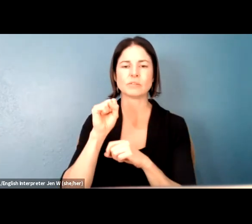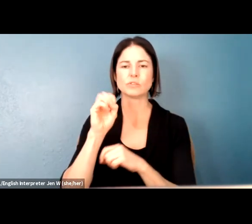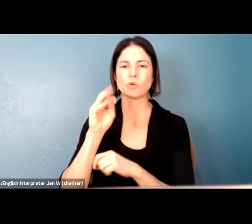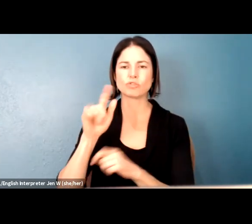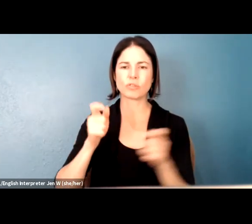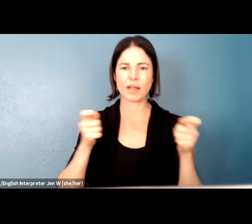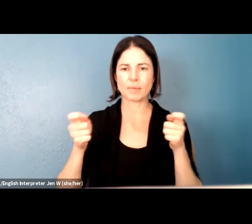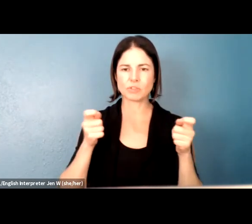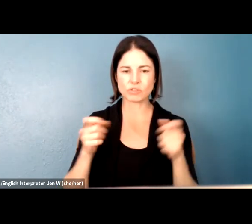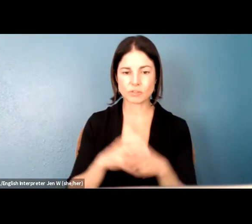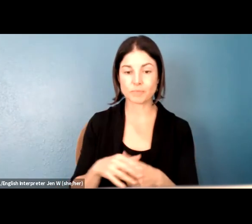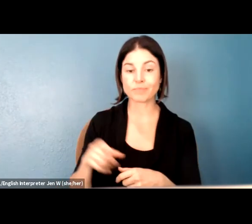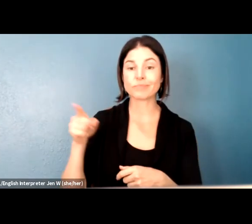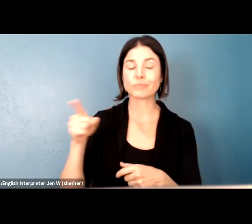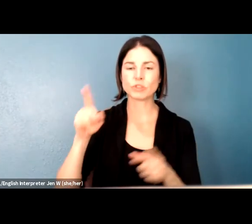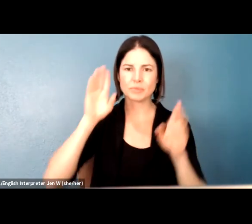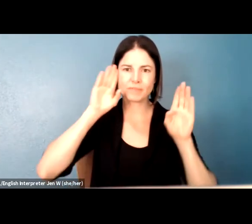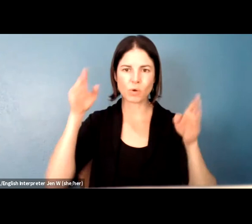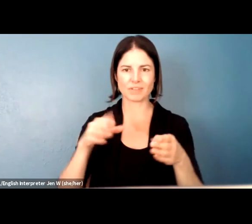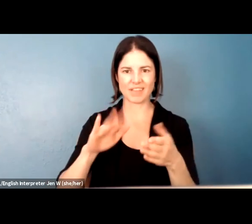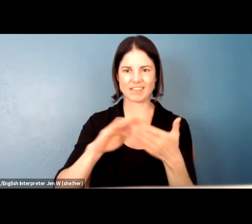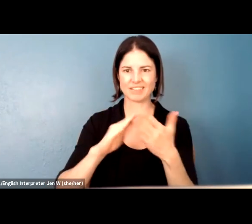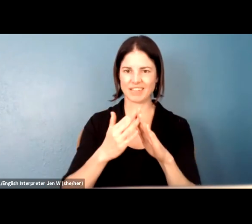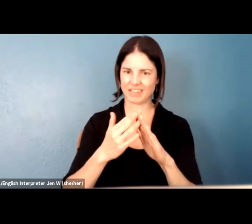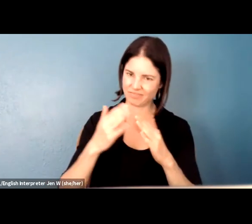she's committed been committed to the city ever since. Please